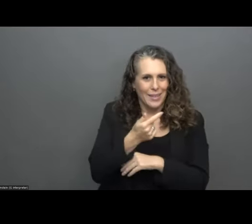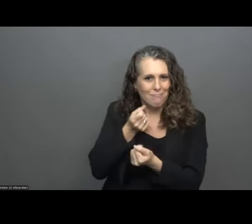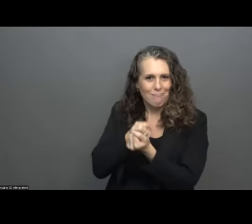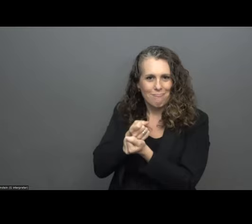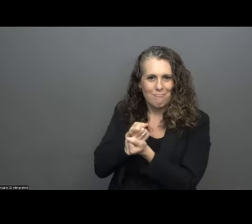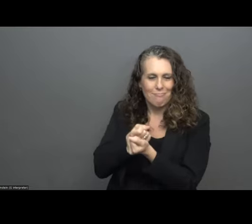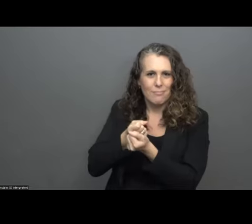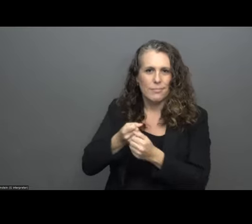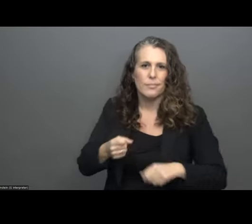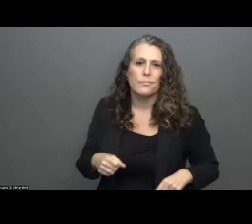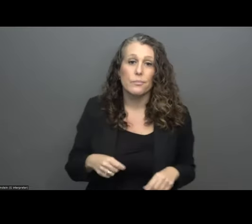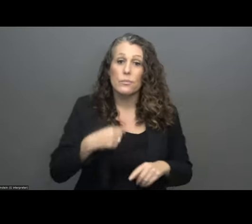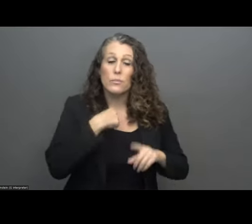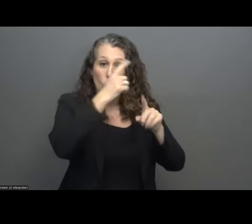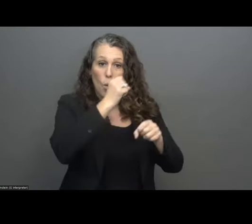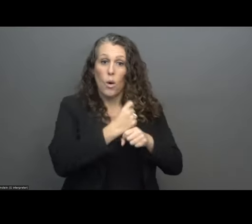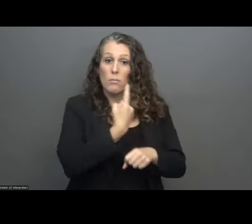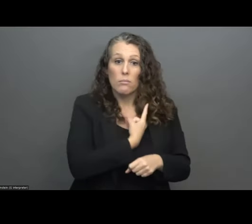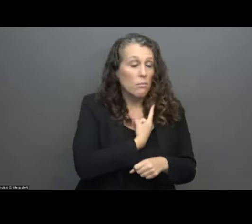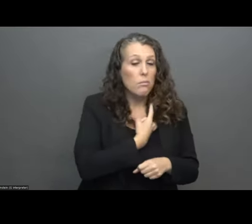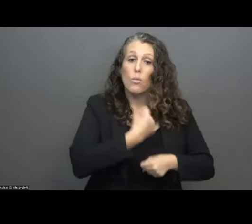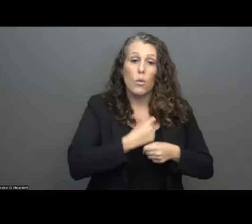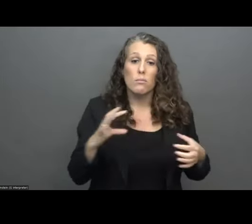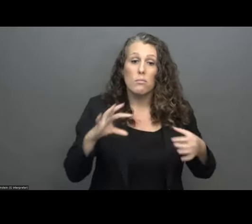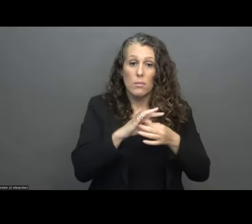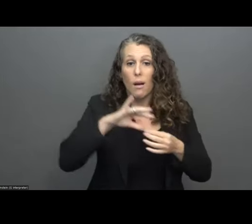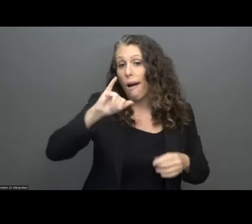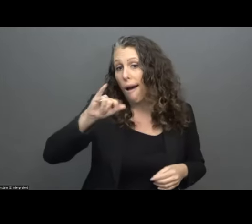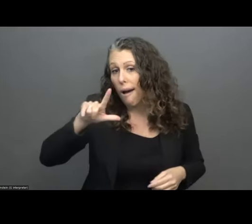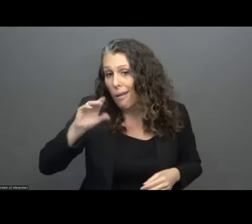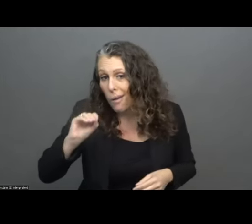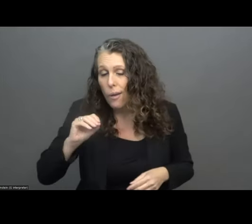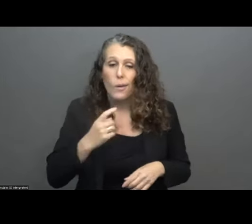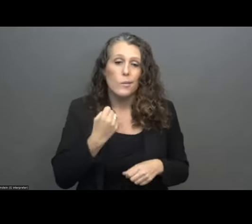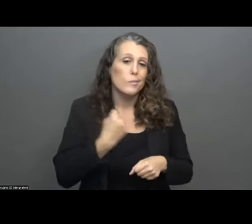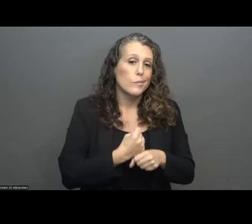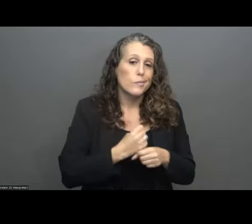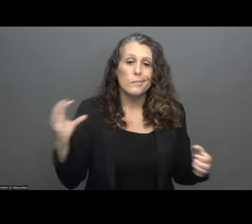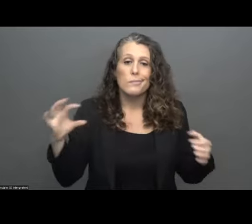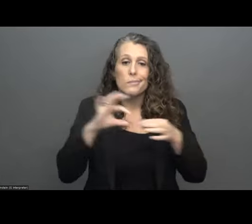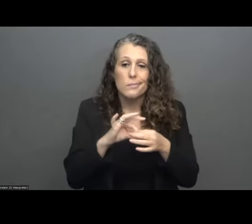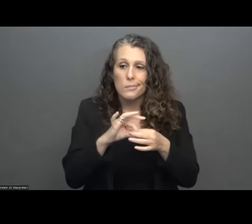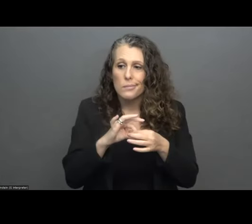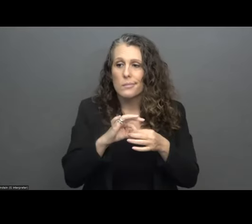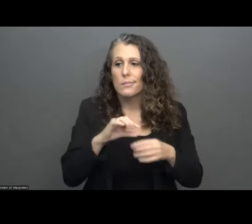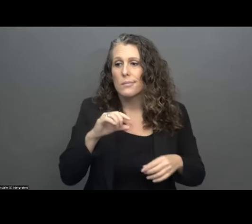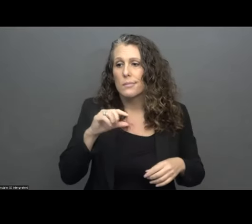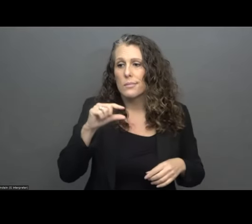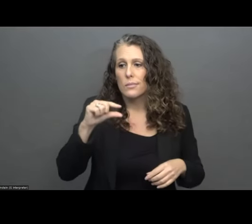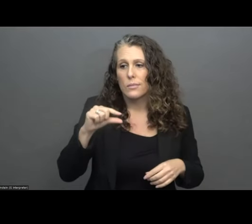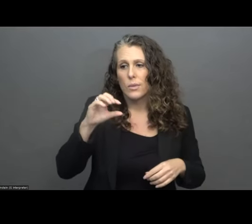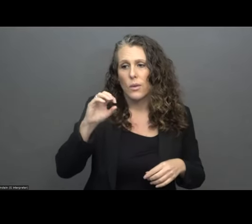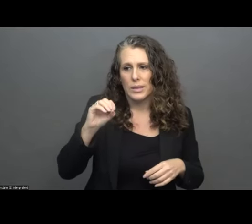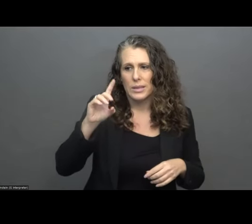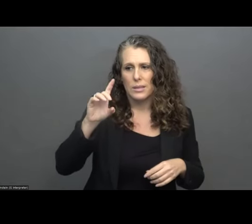with organizations like the ILM with organizations like the, the German OCS Development Corporation